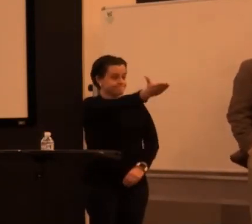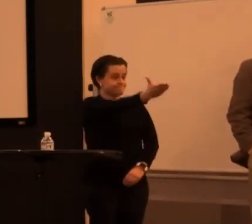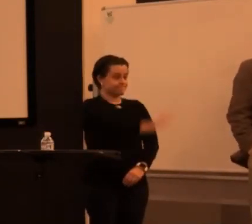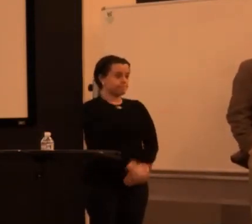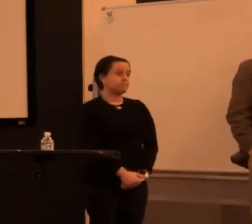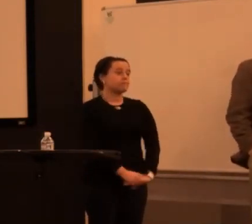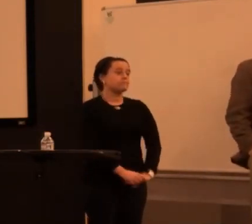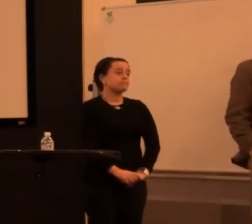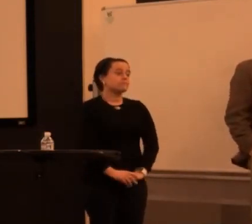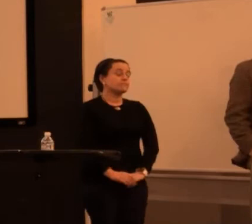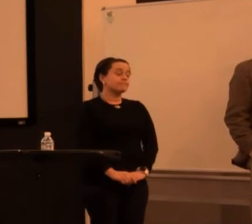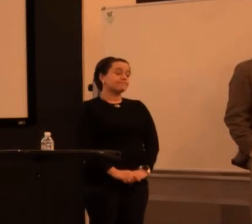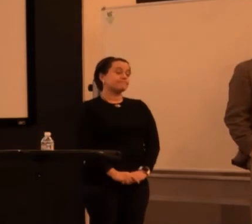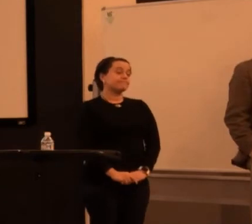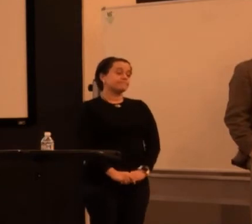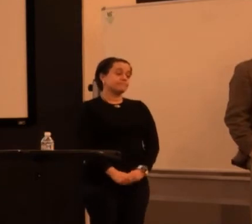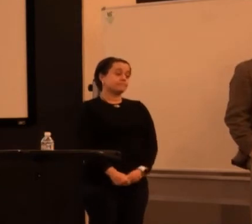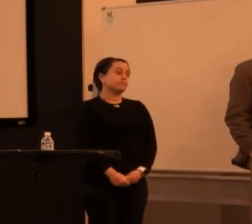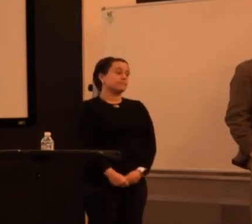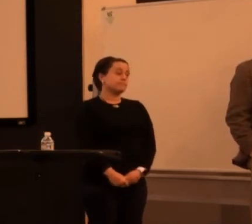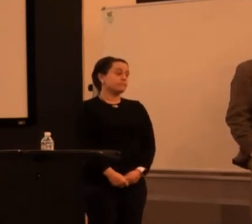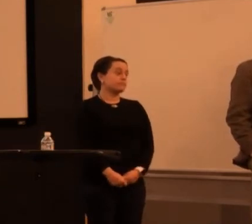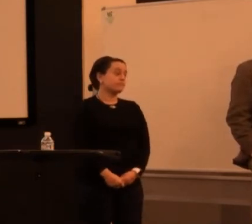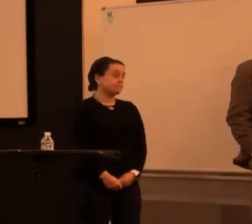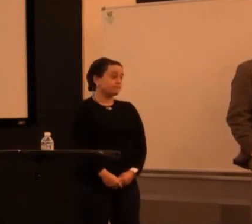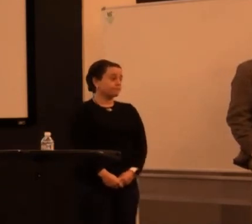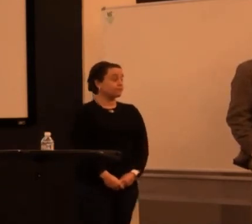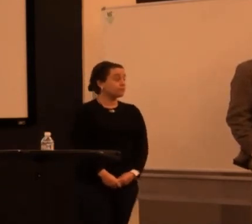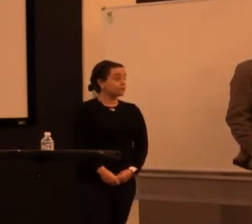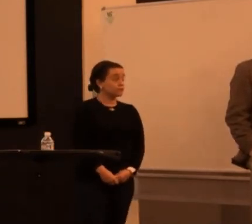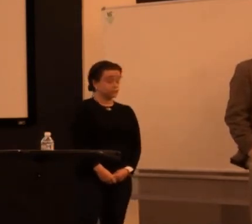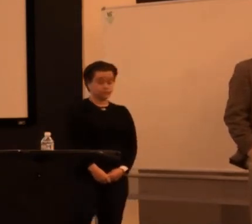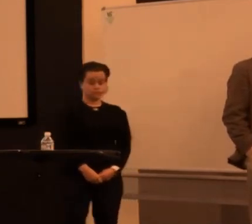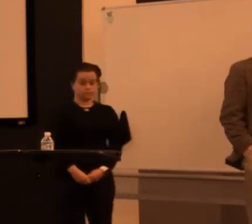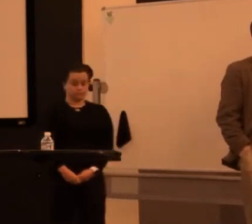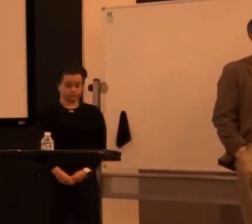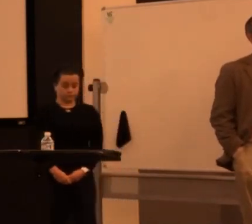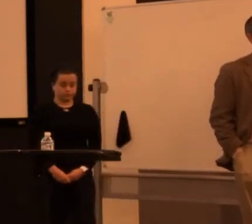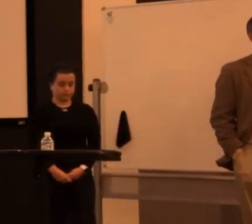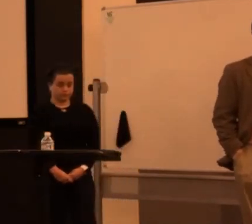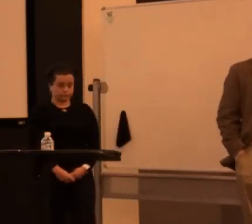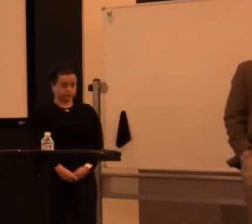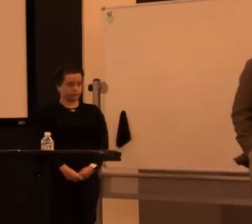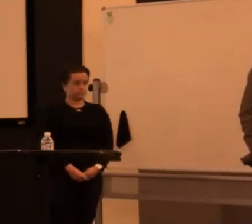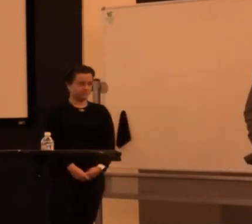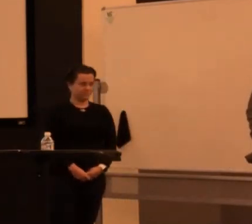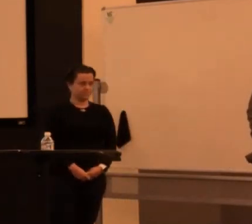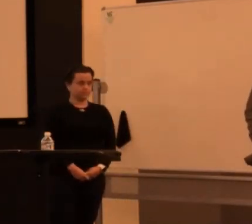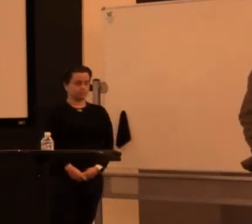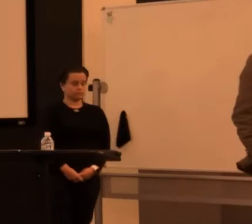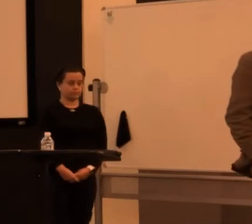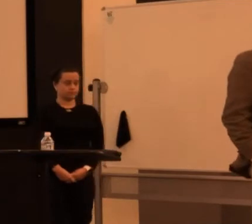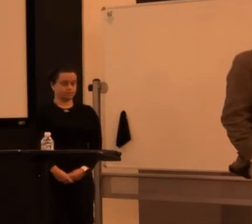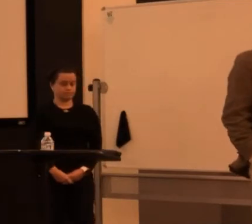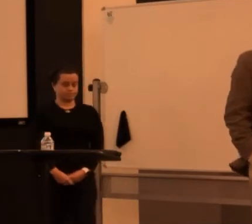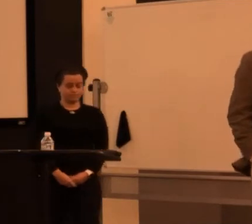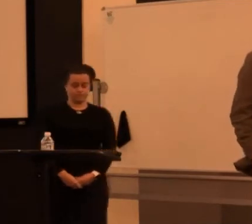Yes? [Woman] I have a question, specifically around this title of this slide and around trademark.